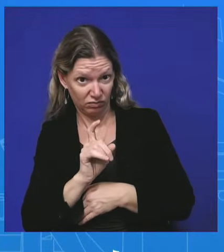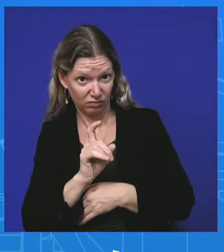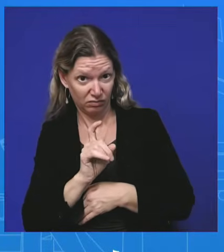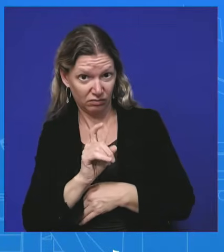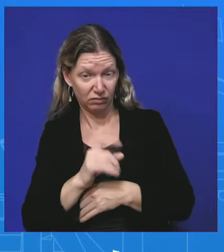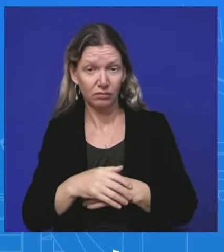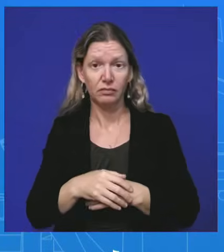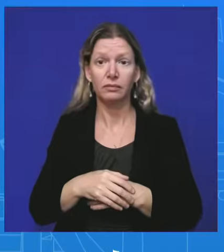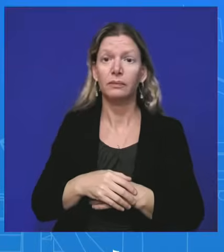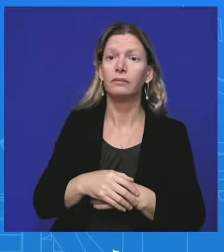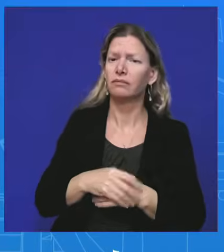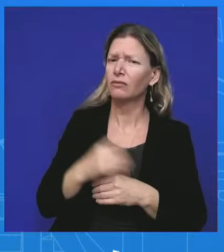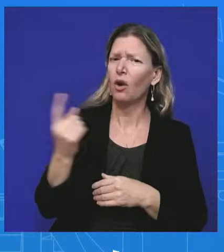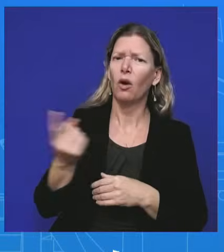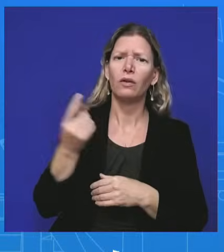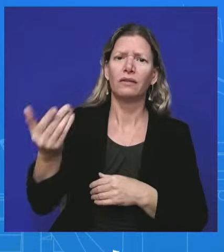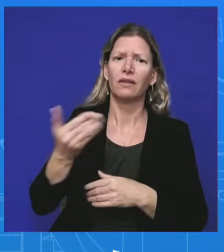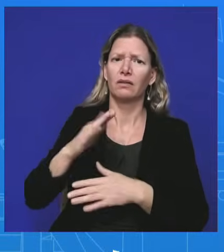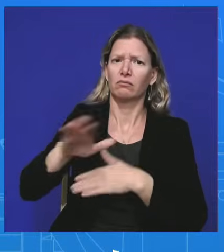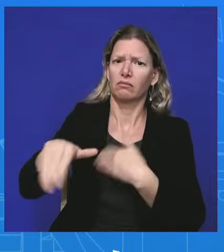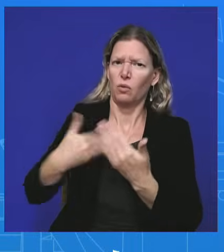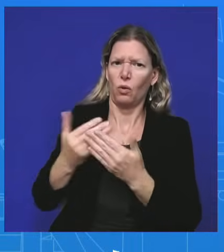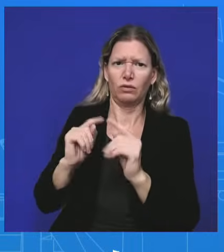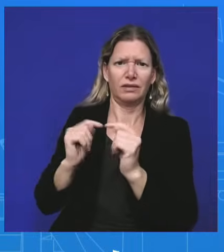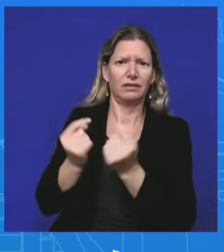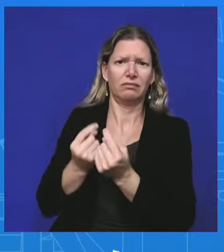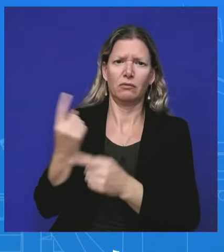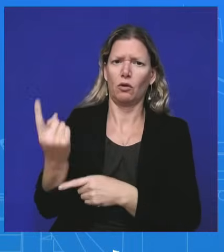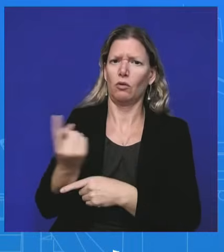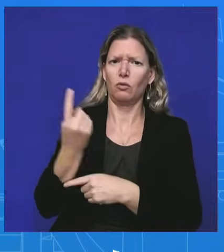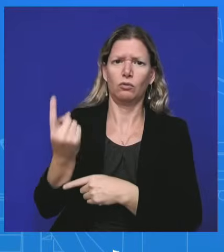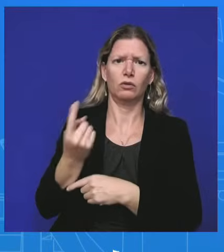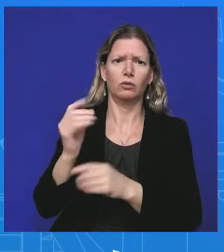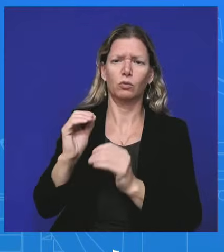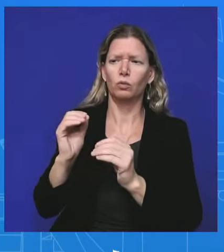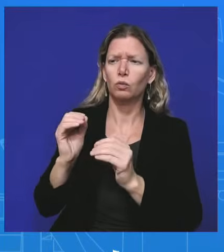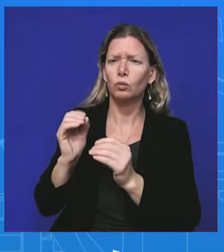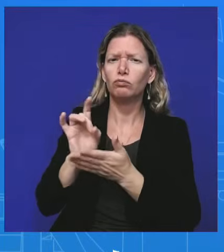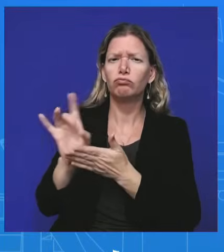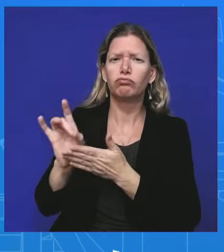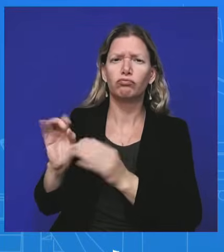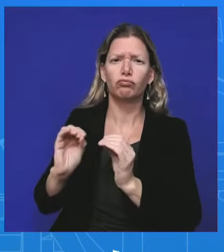The Press: Given his recent comments, is he specifically welcome at this White -- White House? Ms. Jean-Pierre: We invite the team. We invite the team.